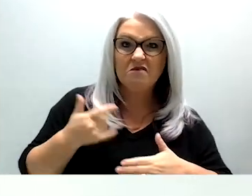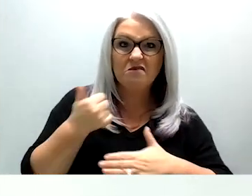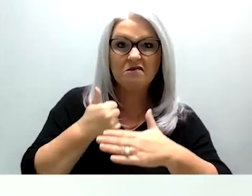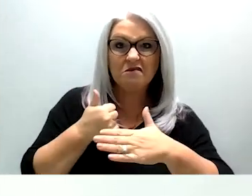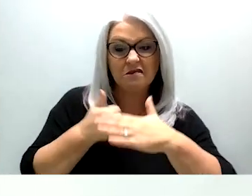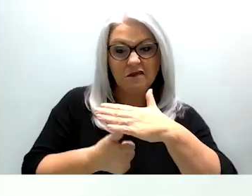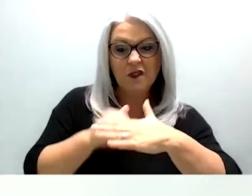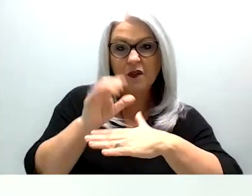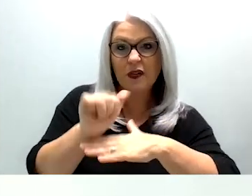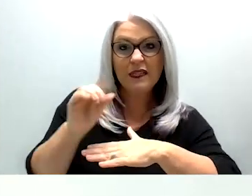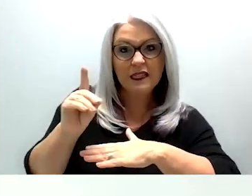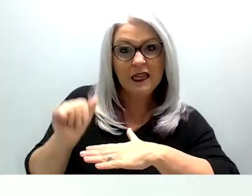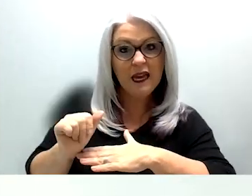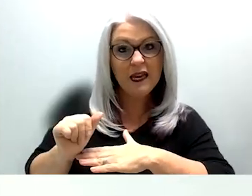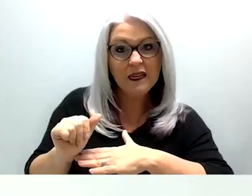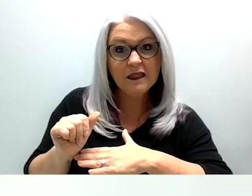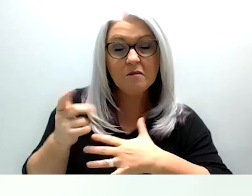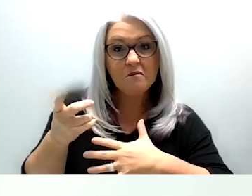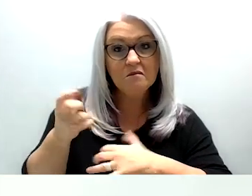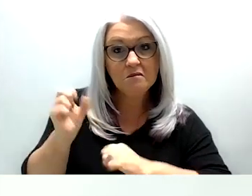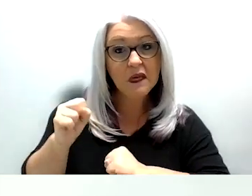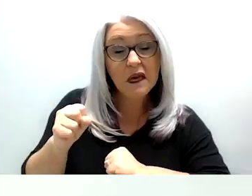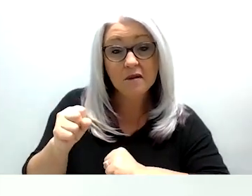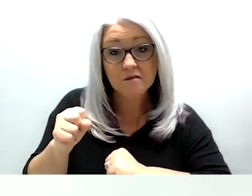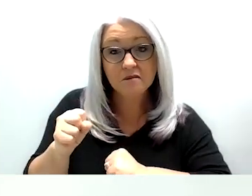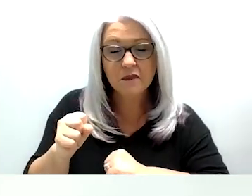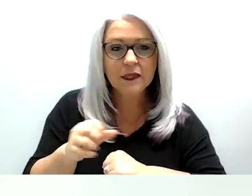ADA? The answer is likely, yes. The ADA does not provide, you